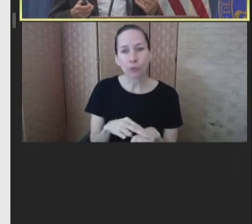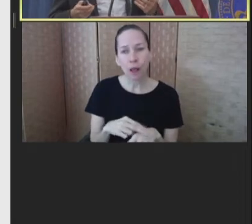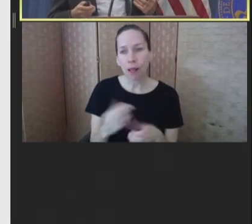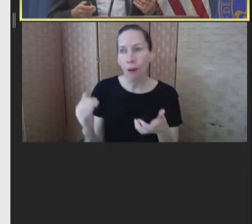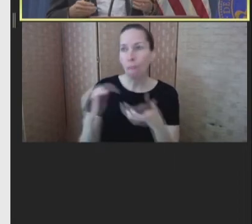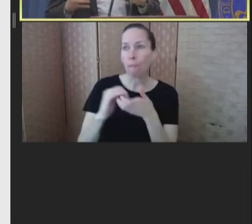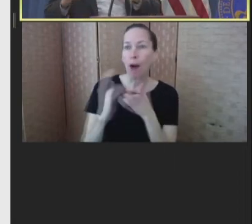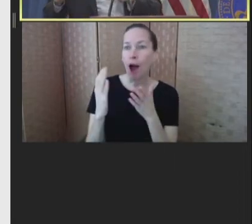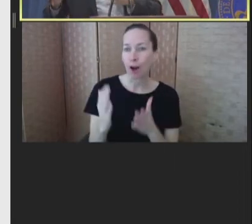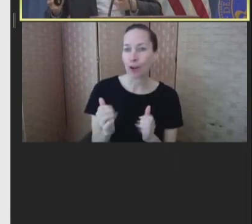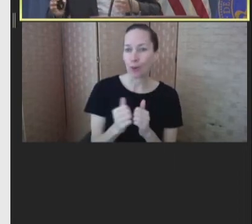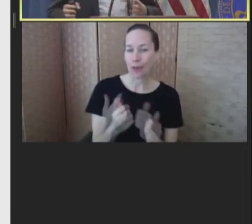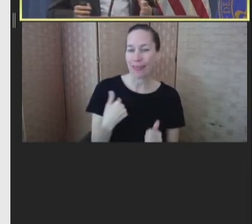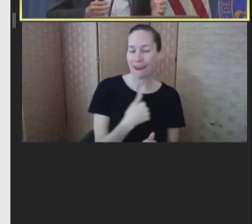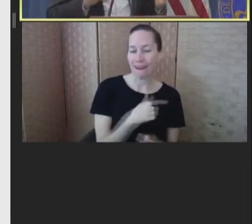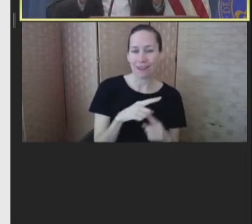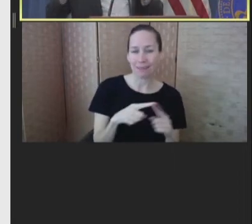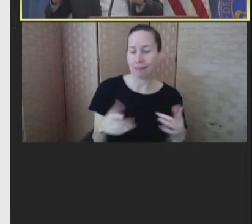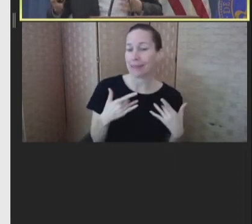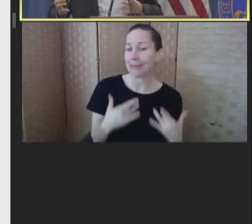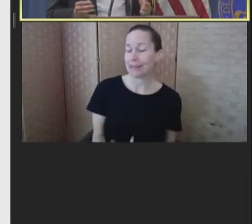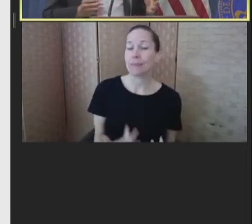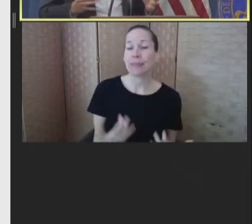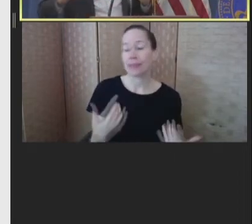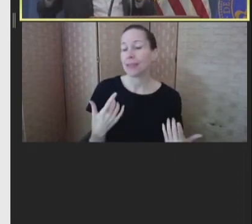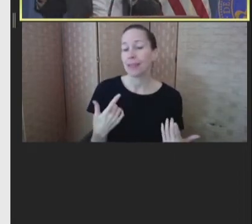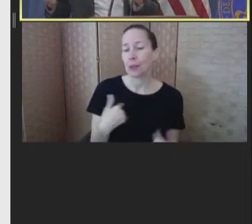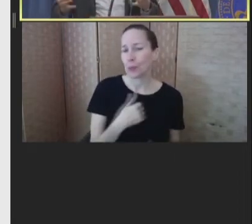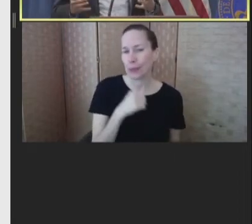And there -- you know, the flow and process are very similar. People come,